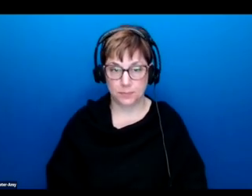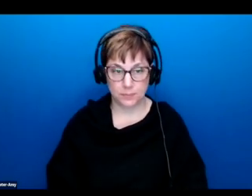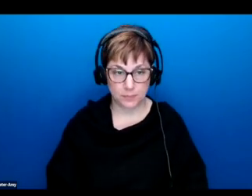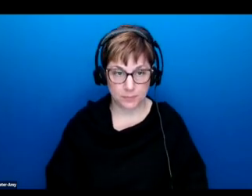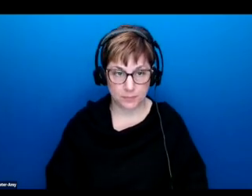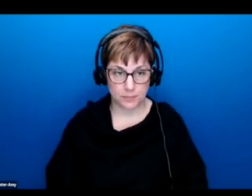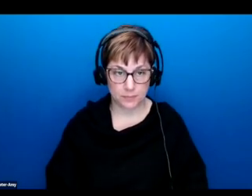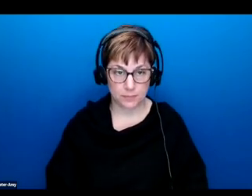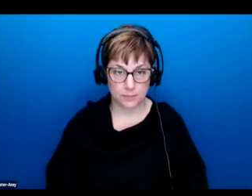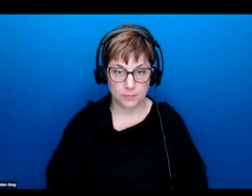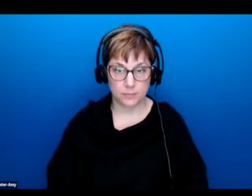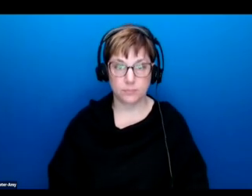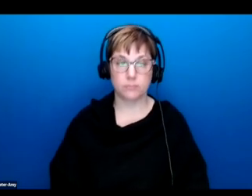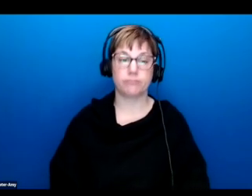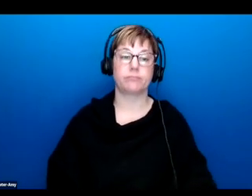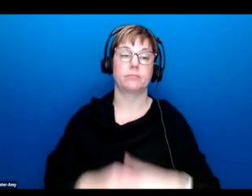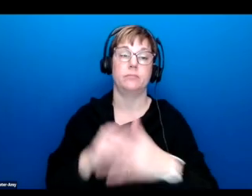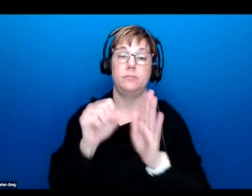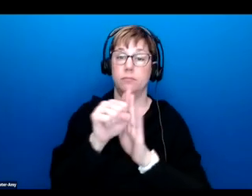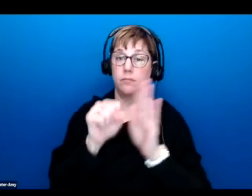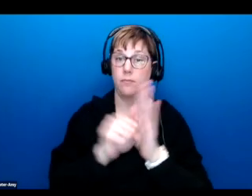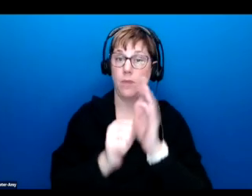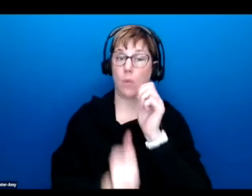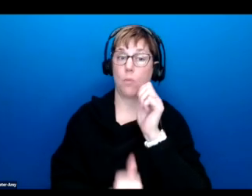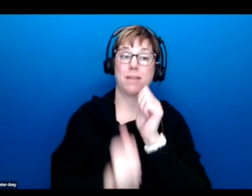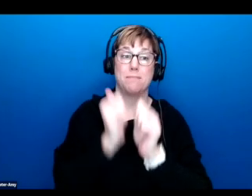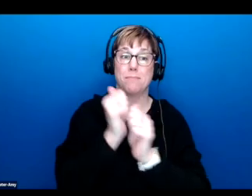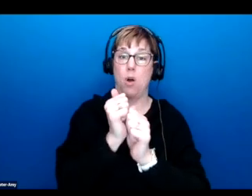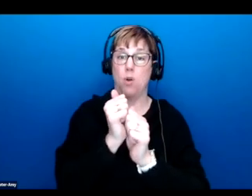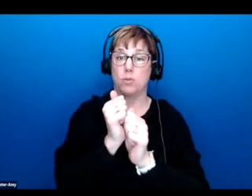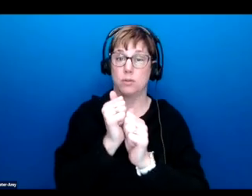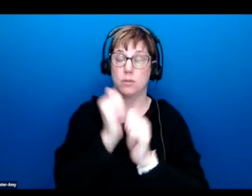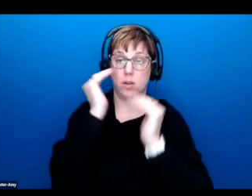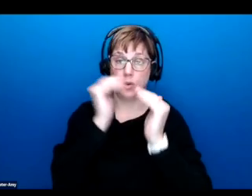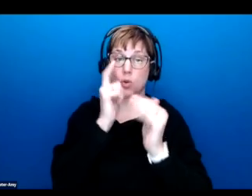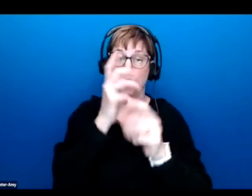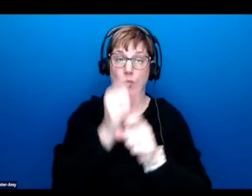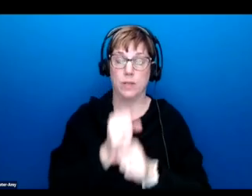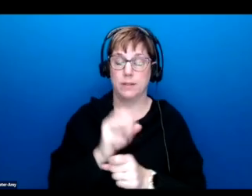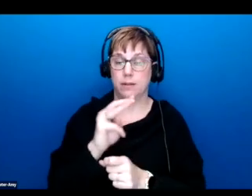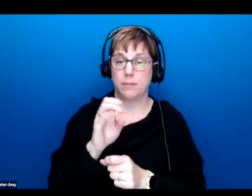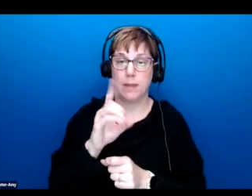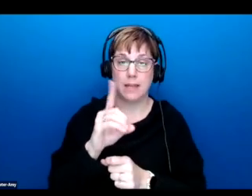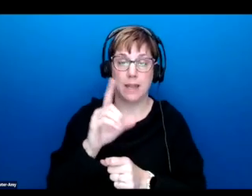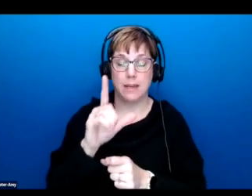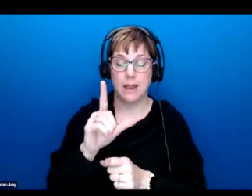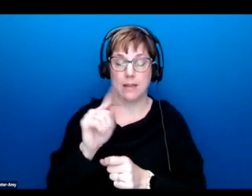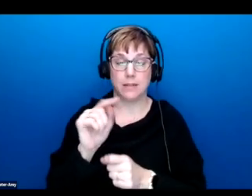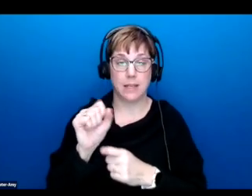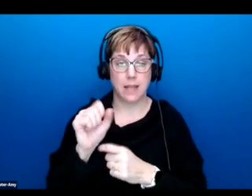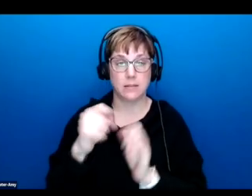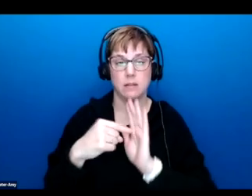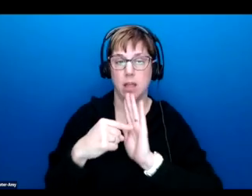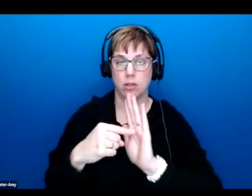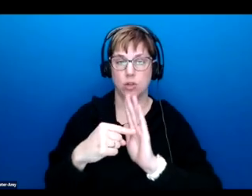So states with the largest number of adults who receive Medicaid LTSS, which in part just reflects larger, um,